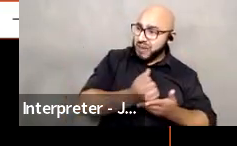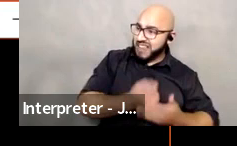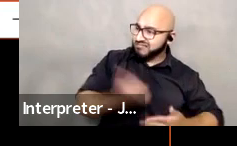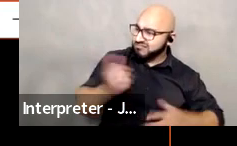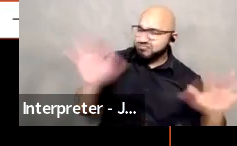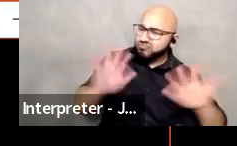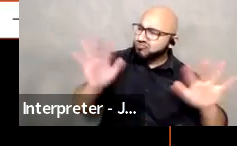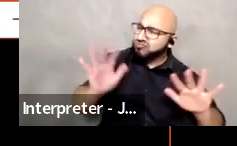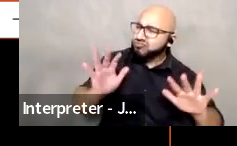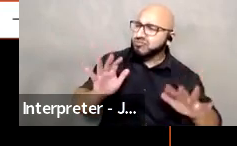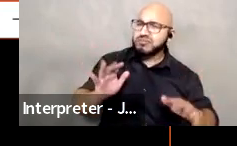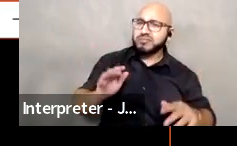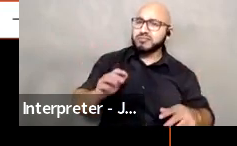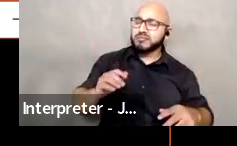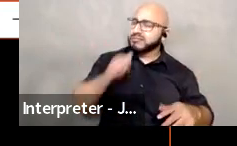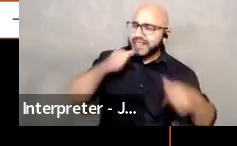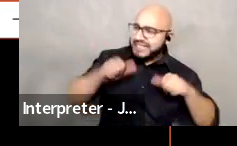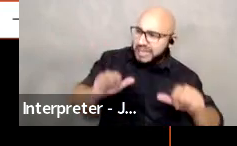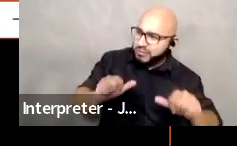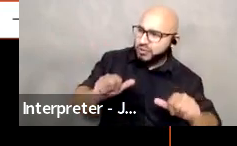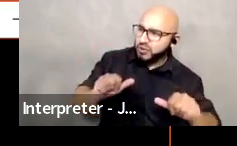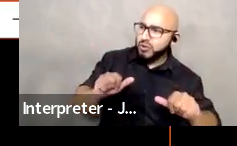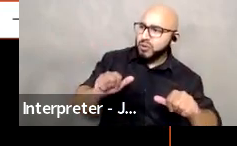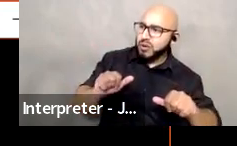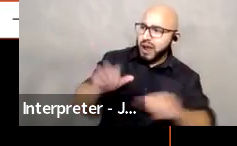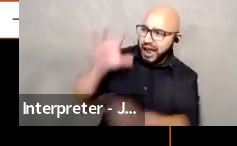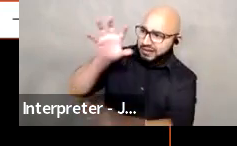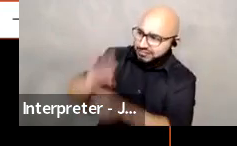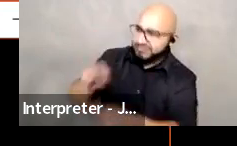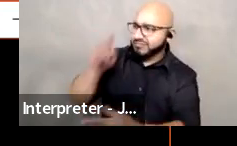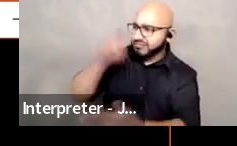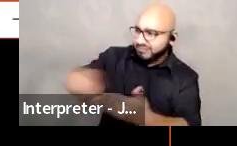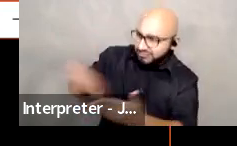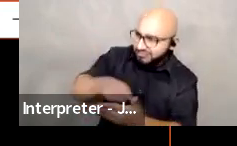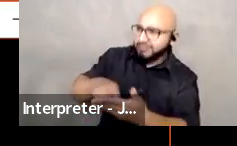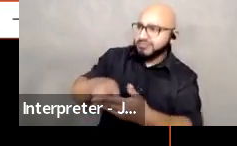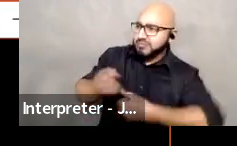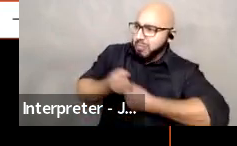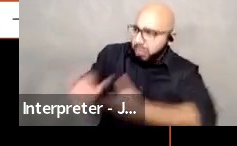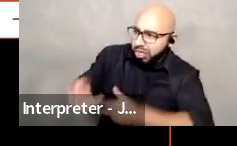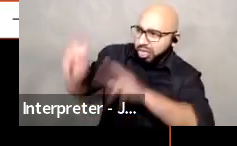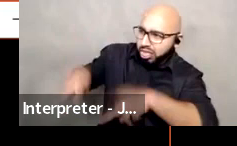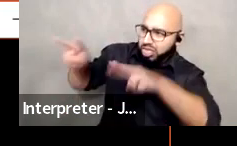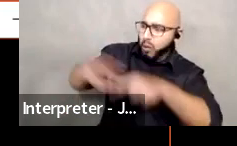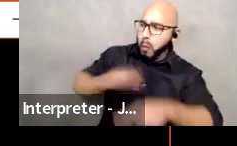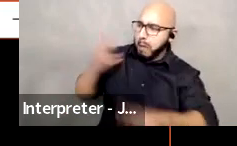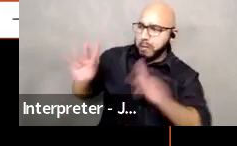And they're not attempts to attack. White people at all. But rather their attempts to be clear.